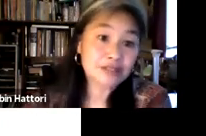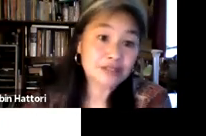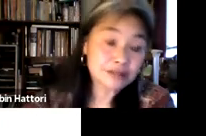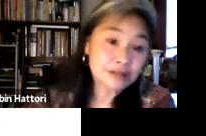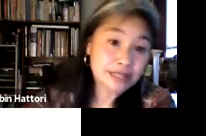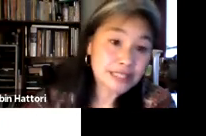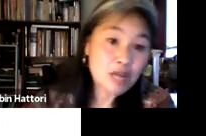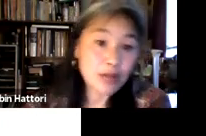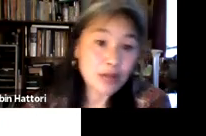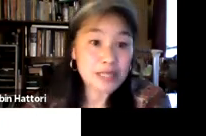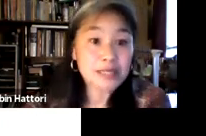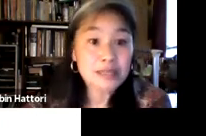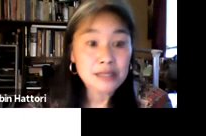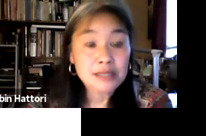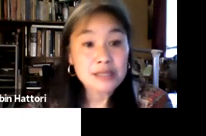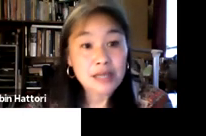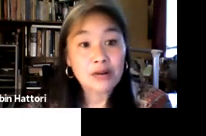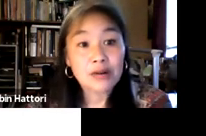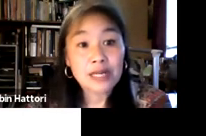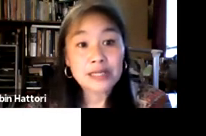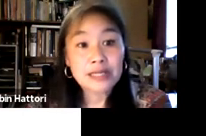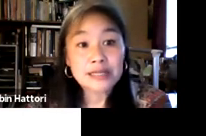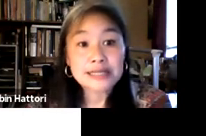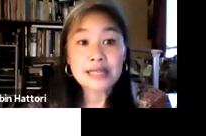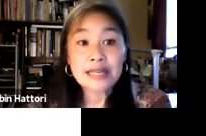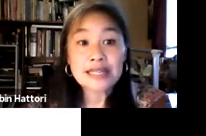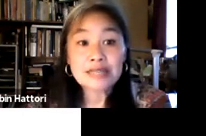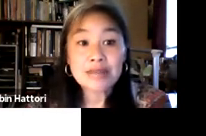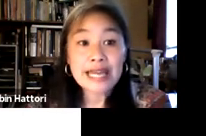front are going to a water fountain and not knowing if they